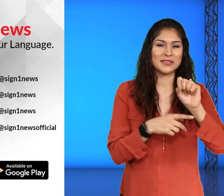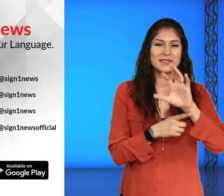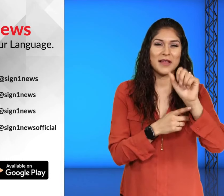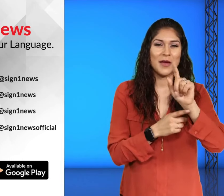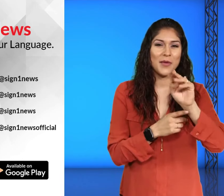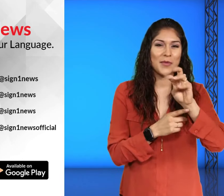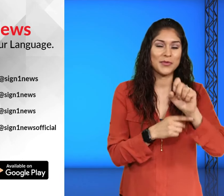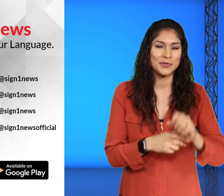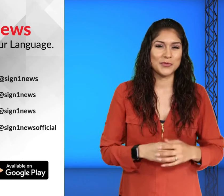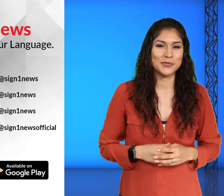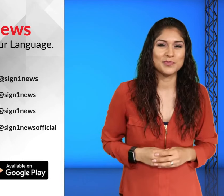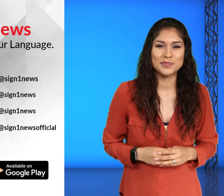social media.